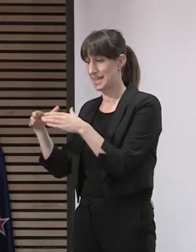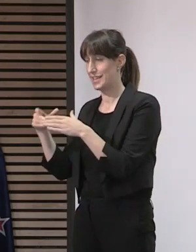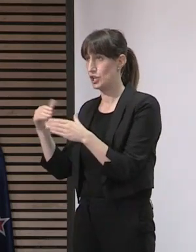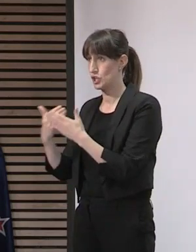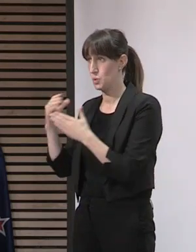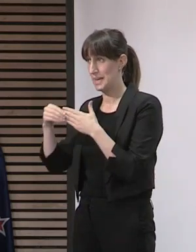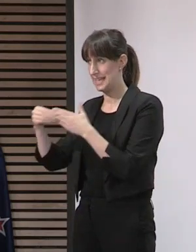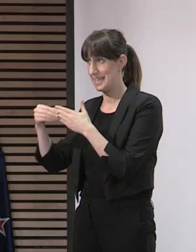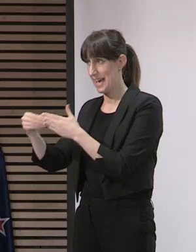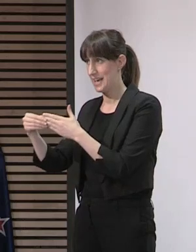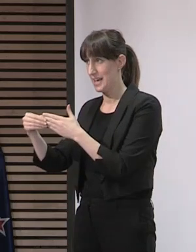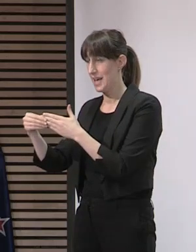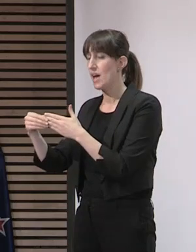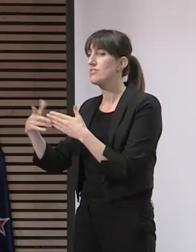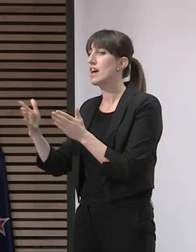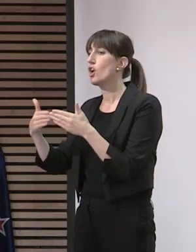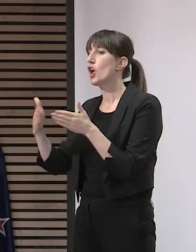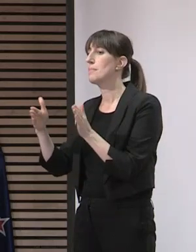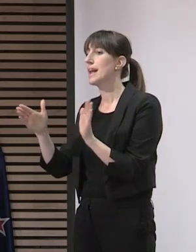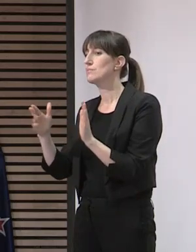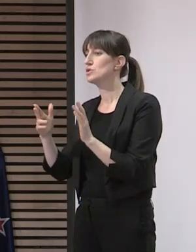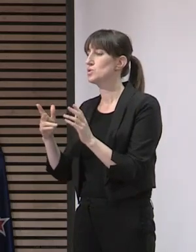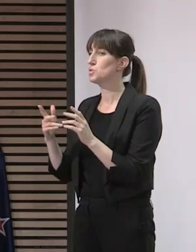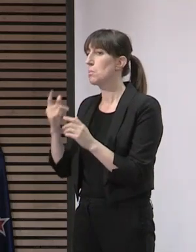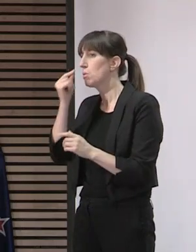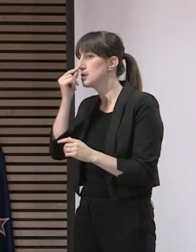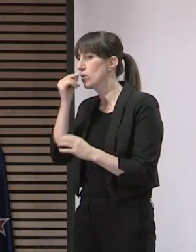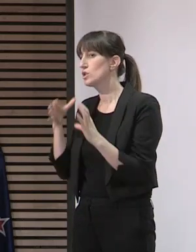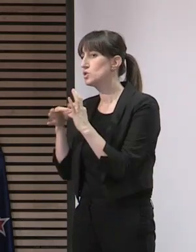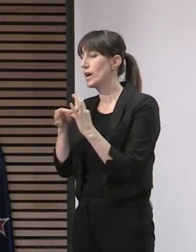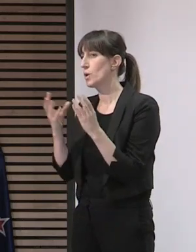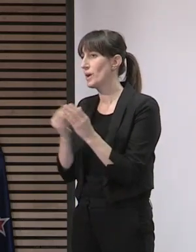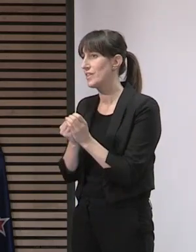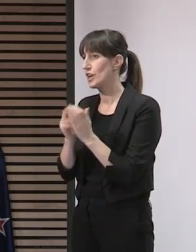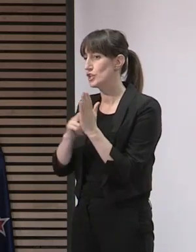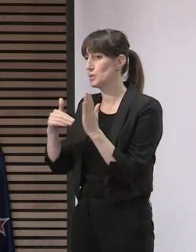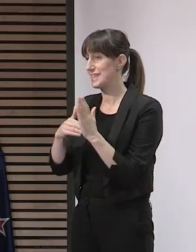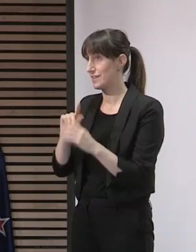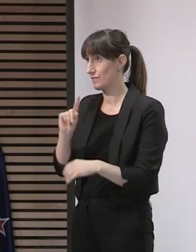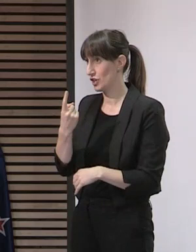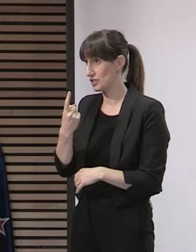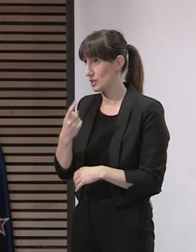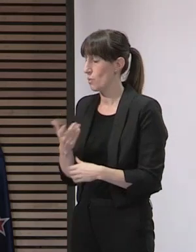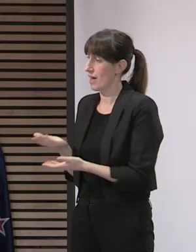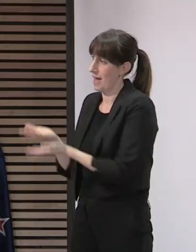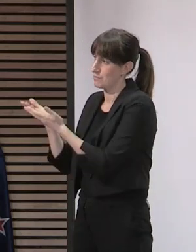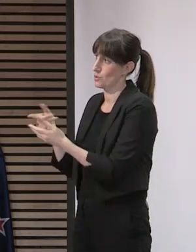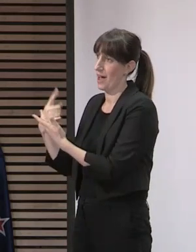that concern you at all to see the National Party, under its new leadership, leaving the door open to New Zealand First?